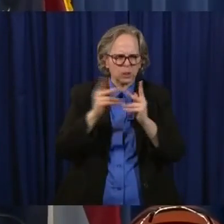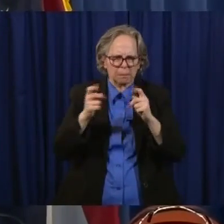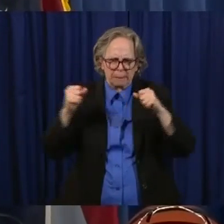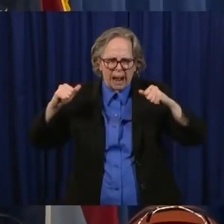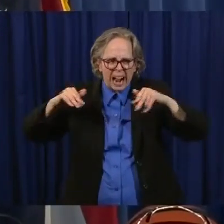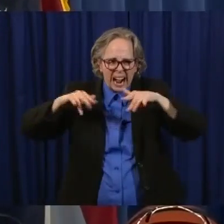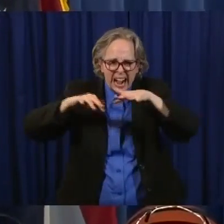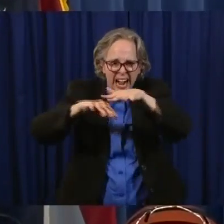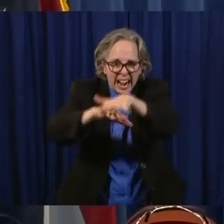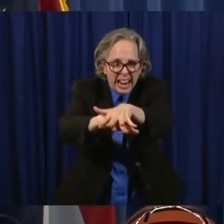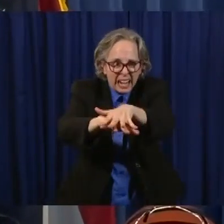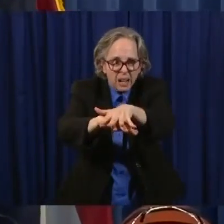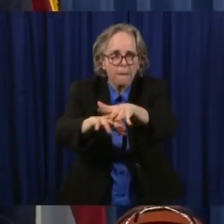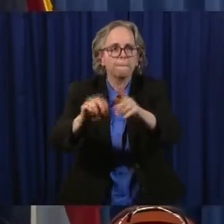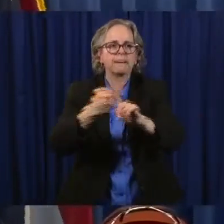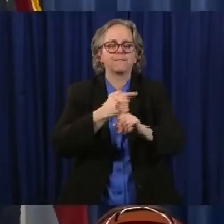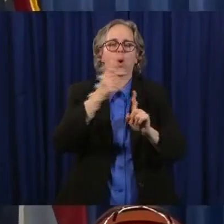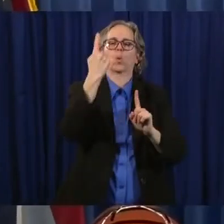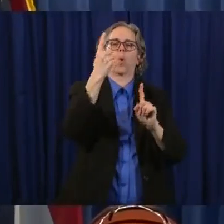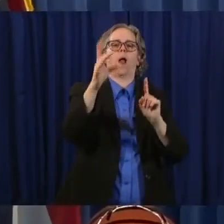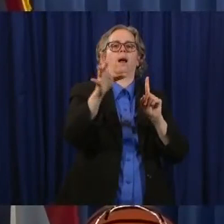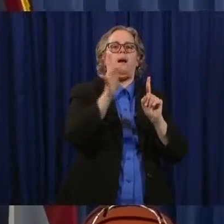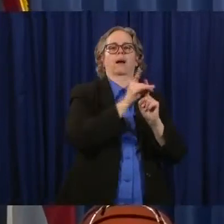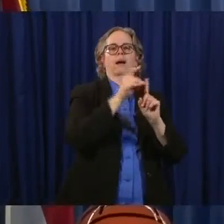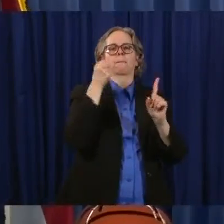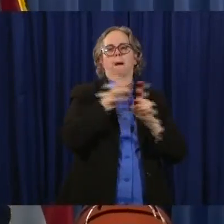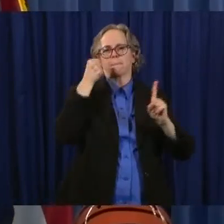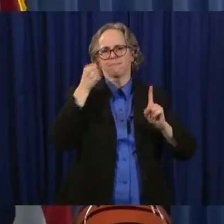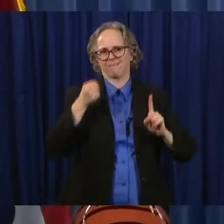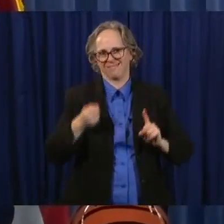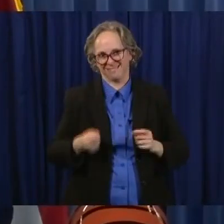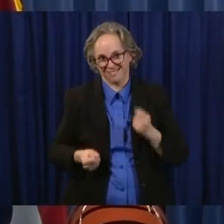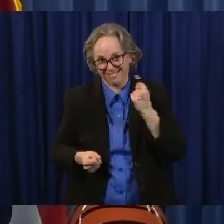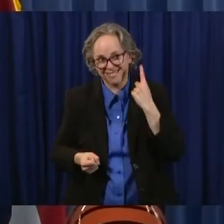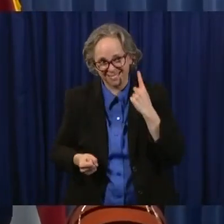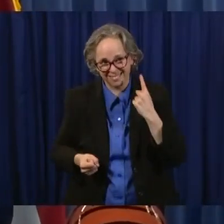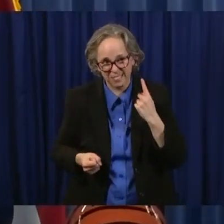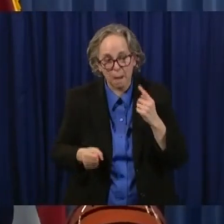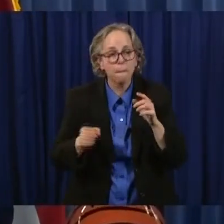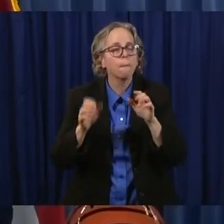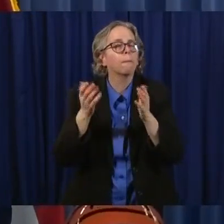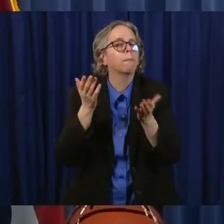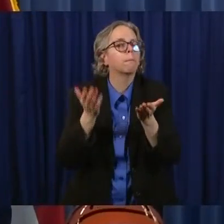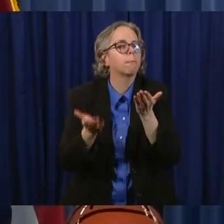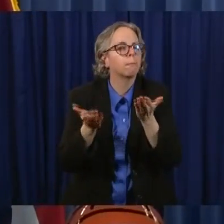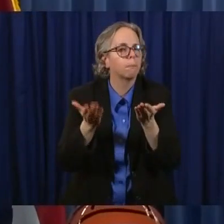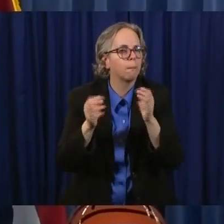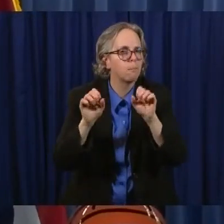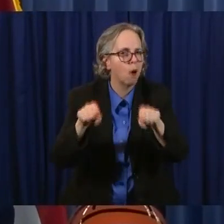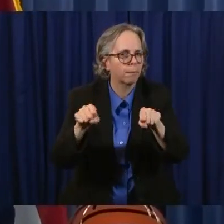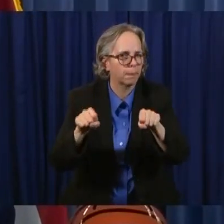OR A PARTICULAR STORE, THAT STORE WOULD HAVE TO HAVE 10,000 PEOPLE COME THROUGH FOR A